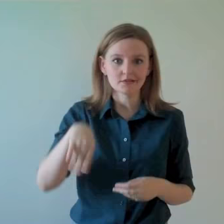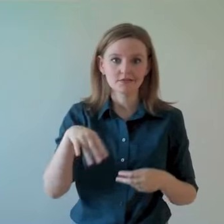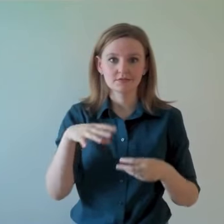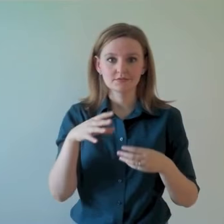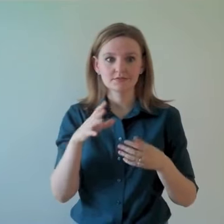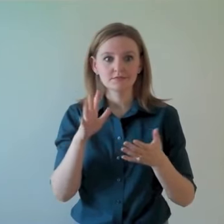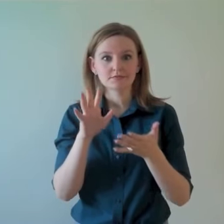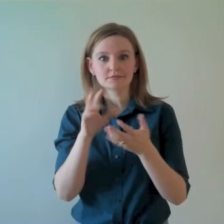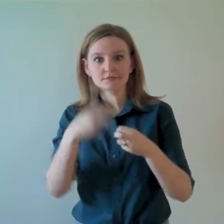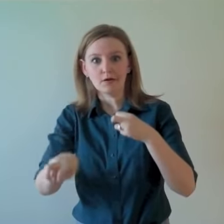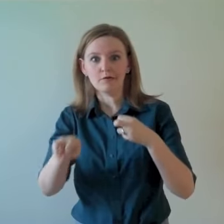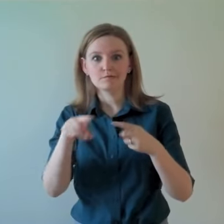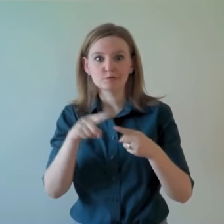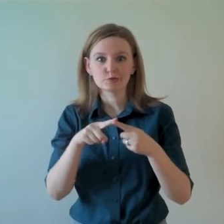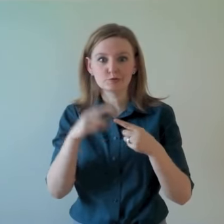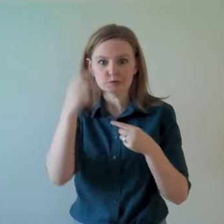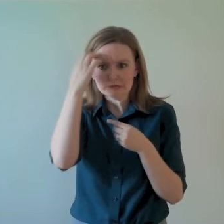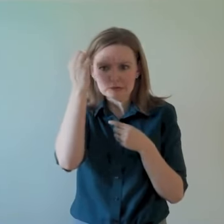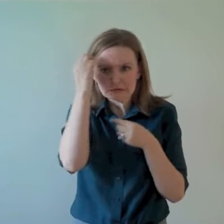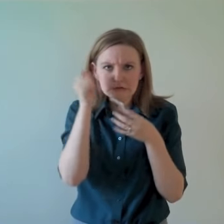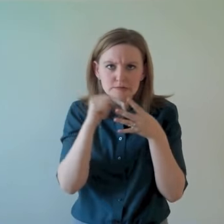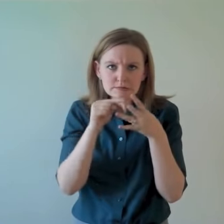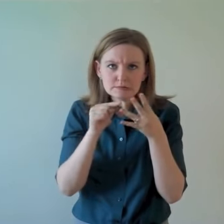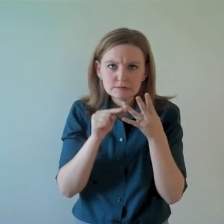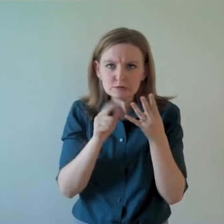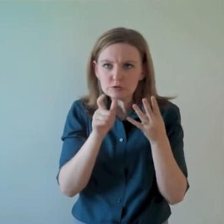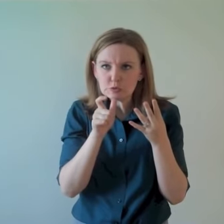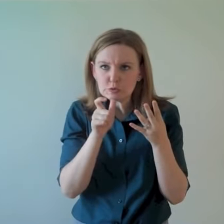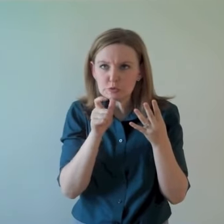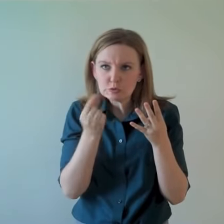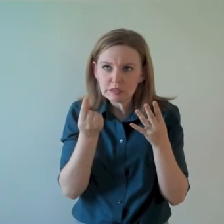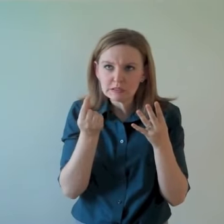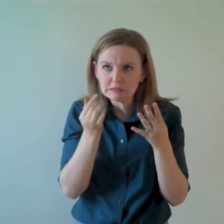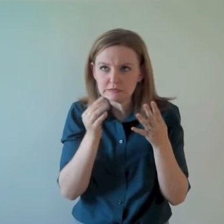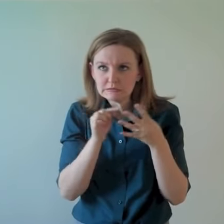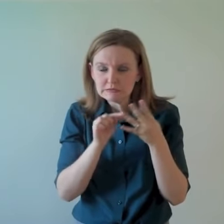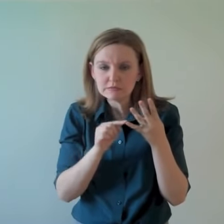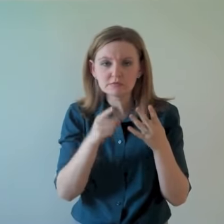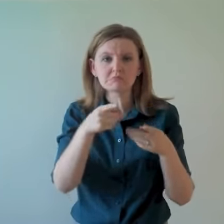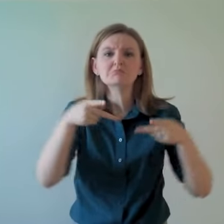If you're having trouble remembering who to vote for or what issues you're voting on --